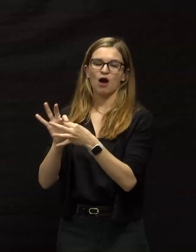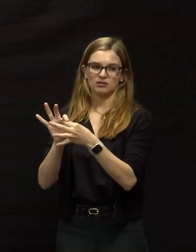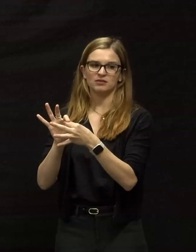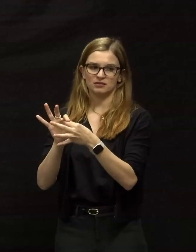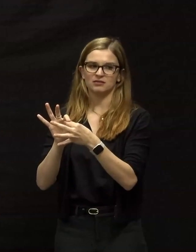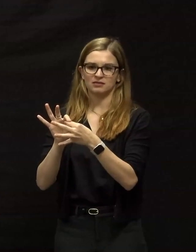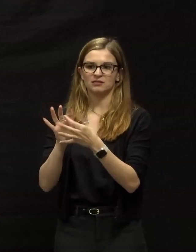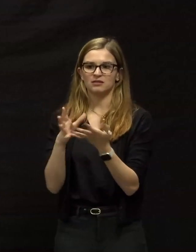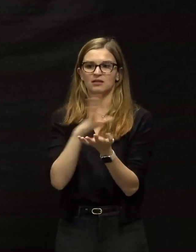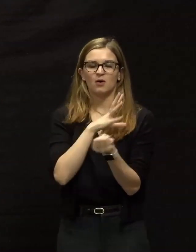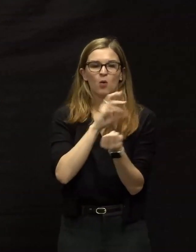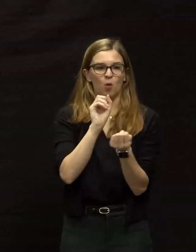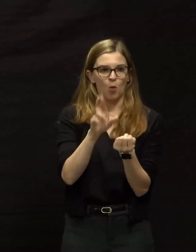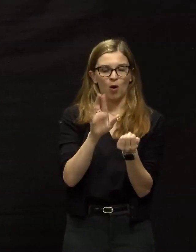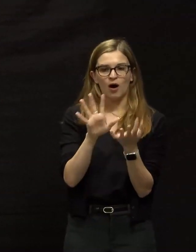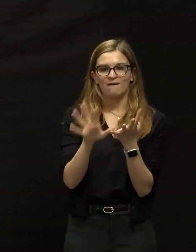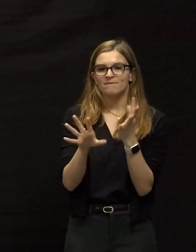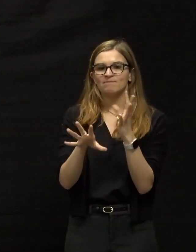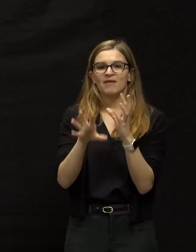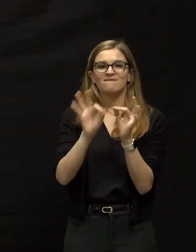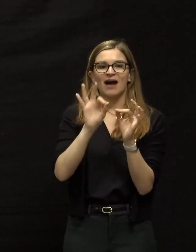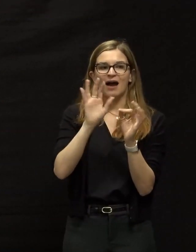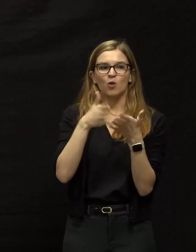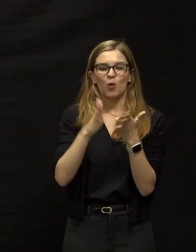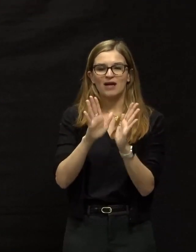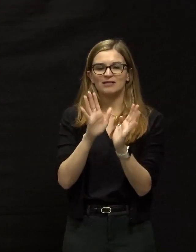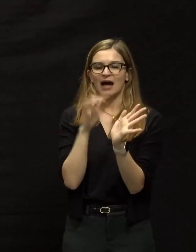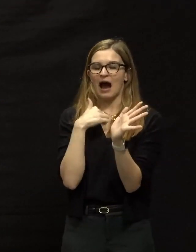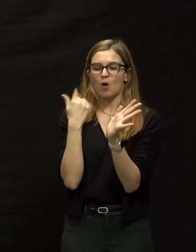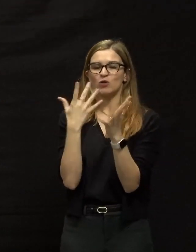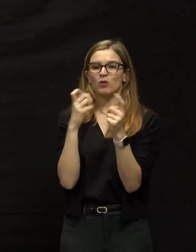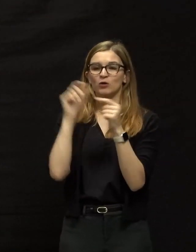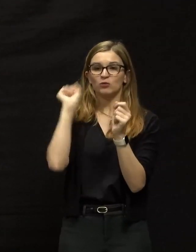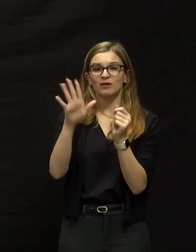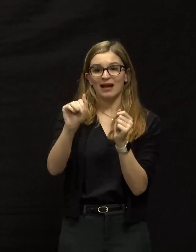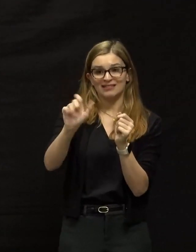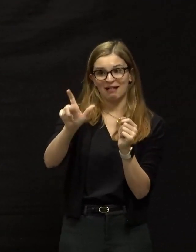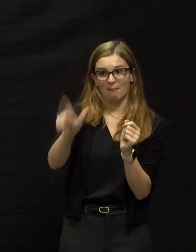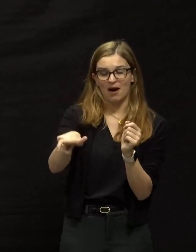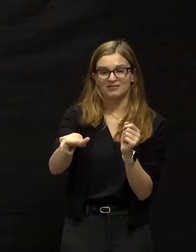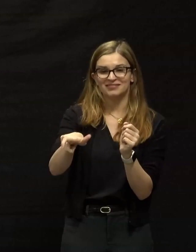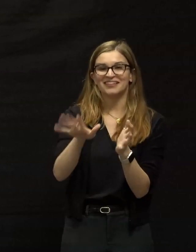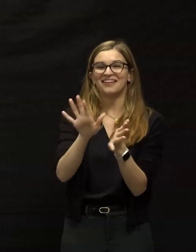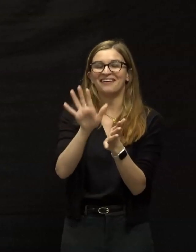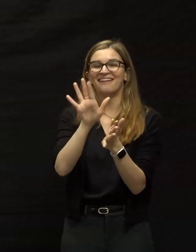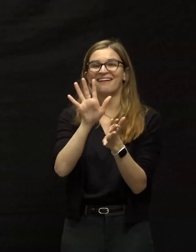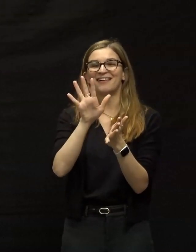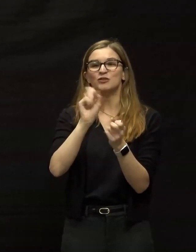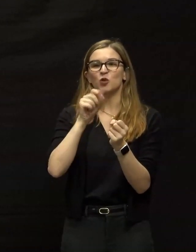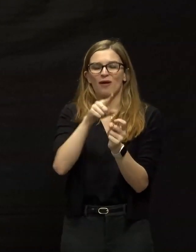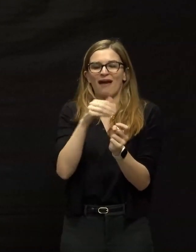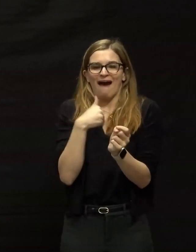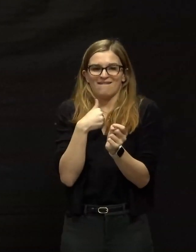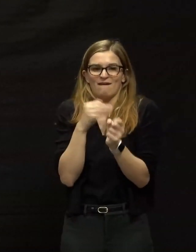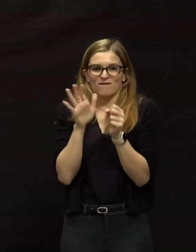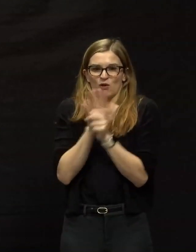where they can feel that sense of belonging. Or maybe it's we need to find a way to, I don't wanna say you gotta learn ASL,